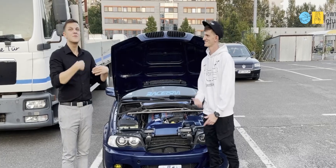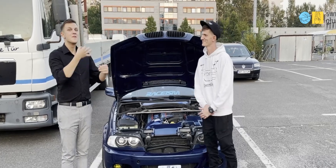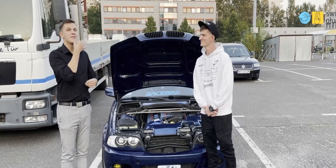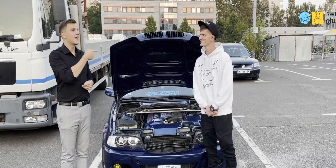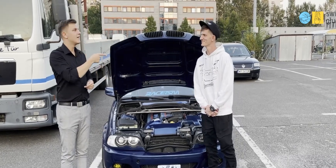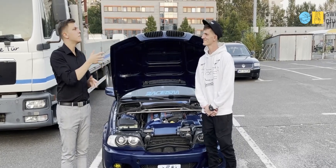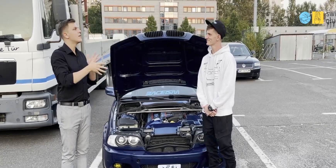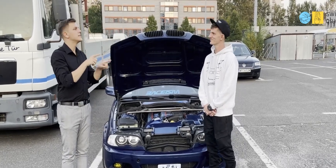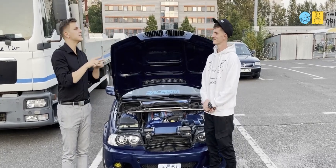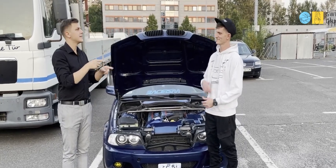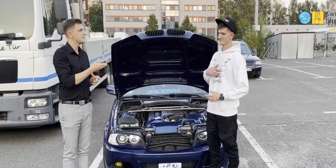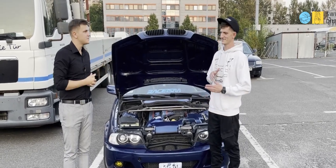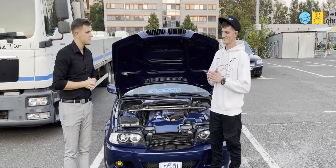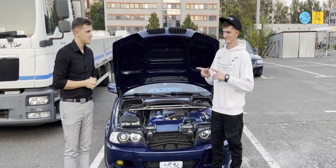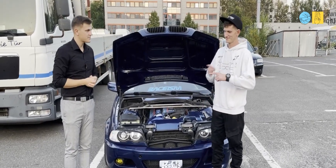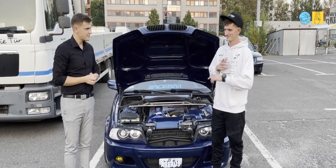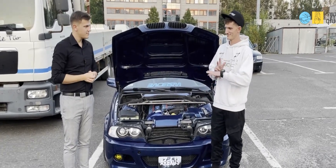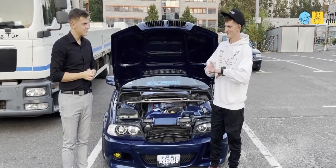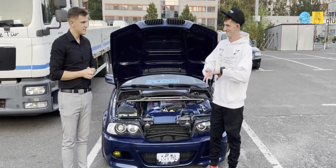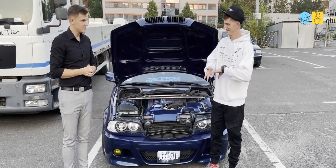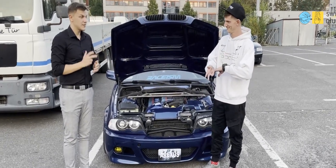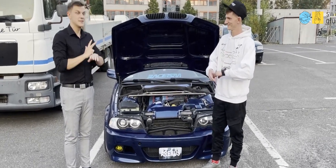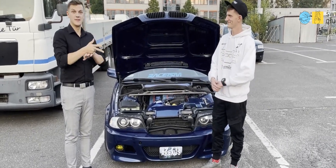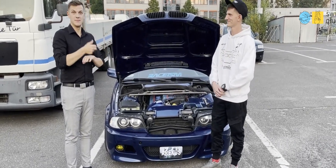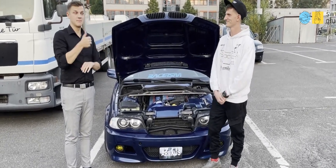Great, first question - please introduce yourself... [G] This is my sign: